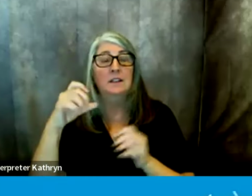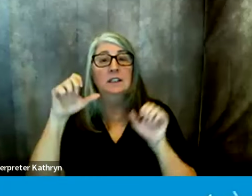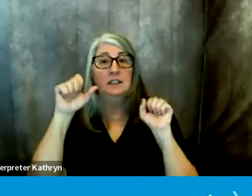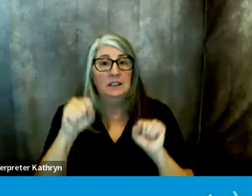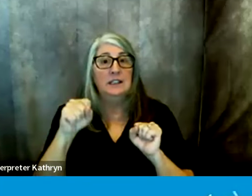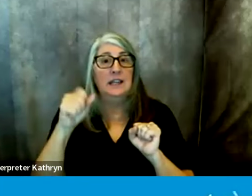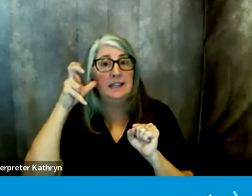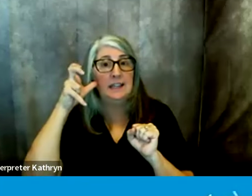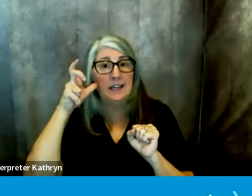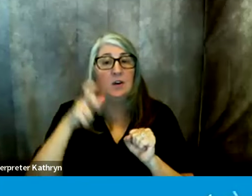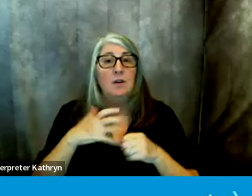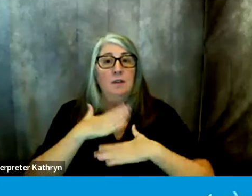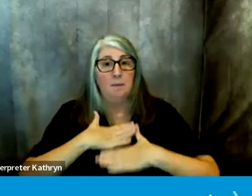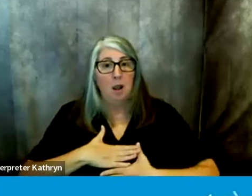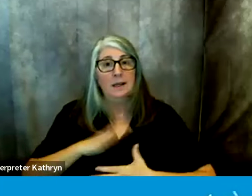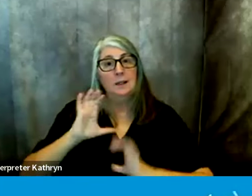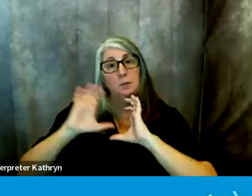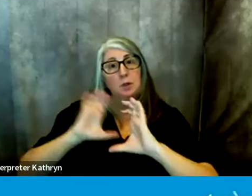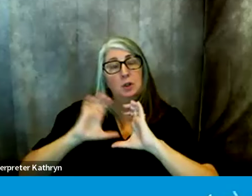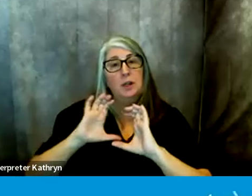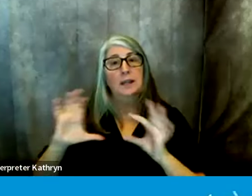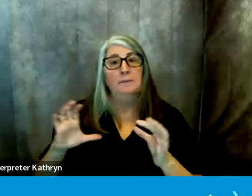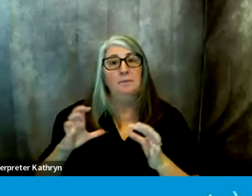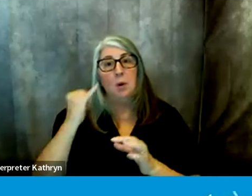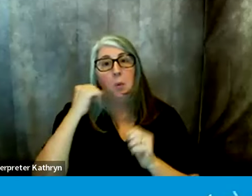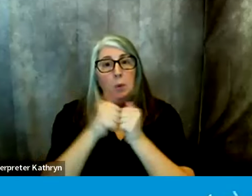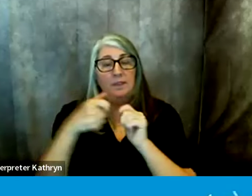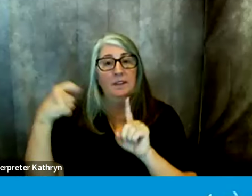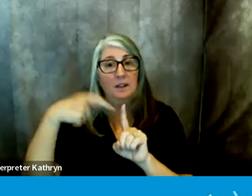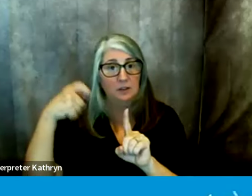the way you explain it, it's like, oh yes. The brain is multifunctional.